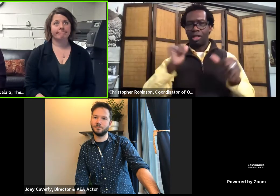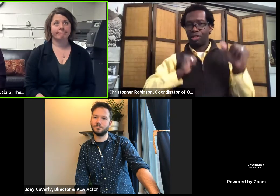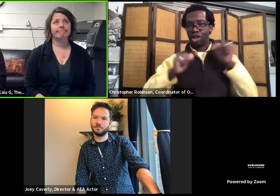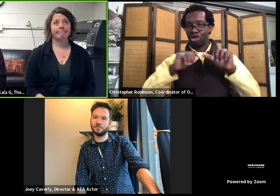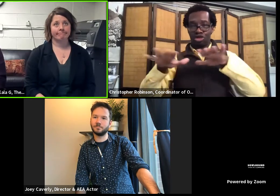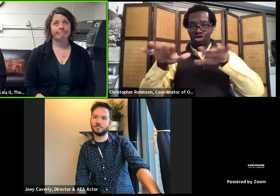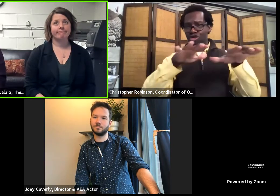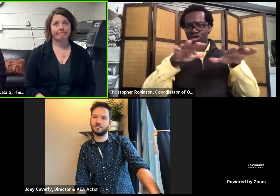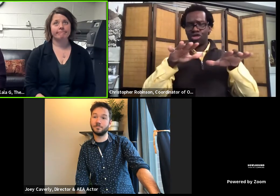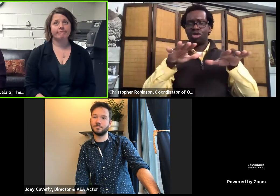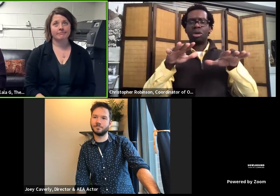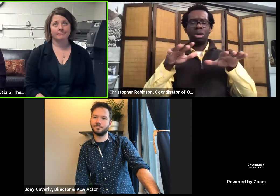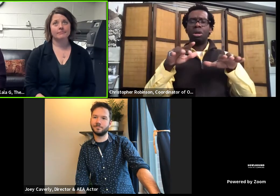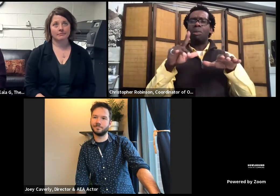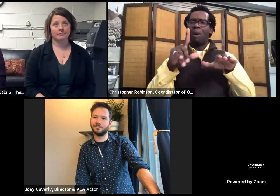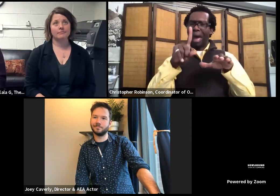they share our space with us in the theater,